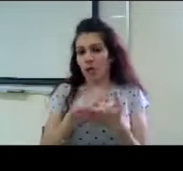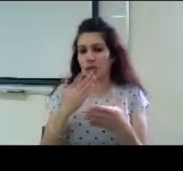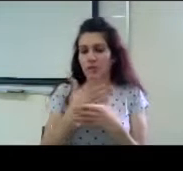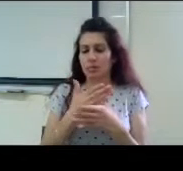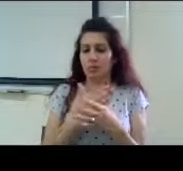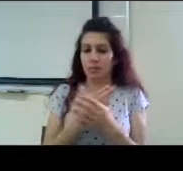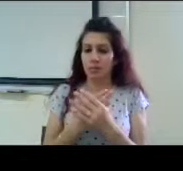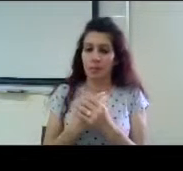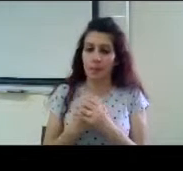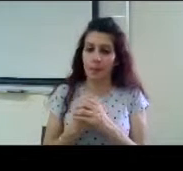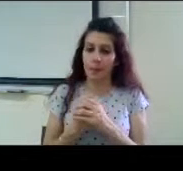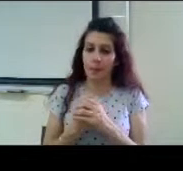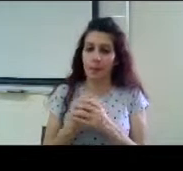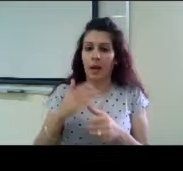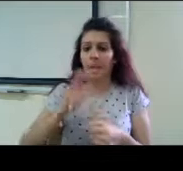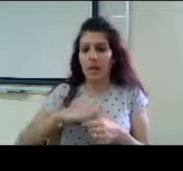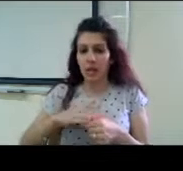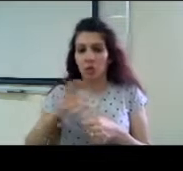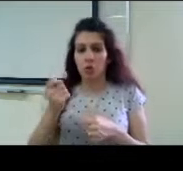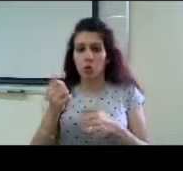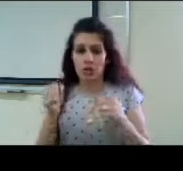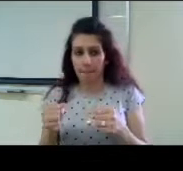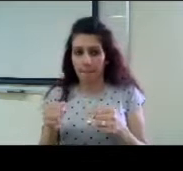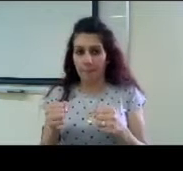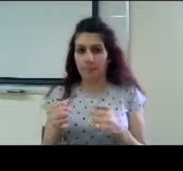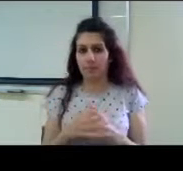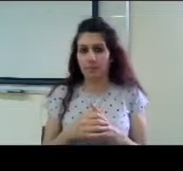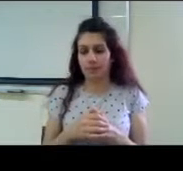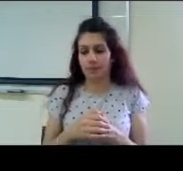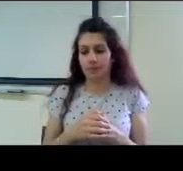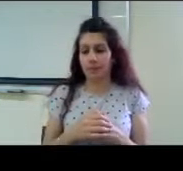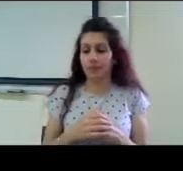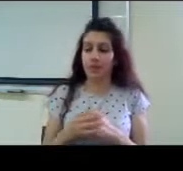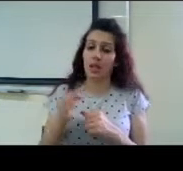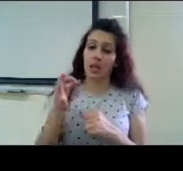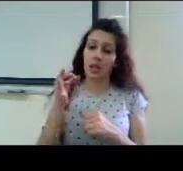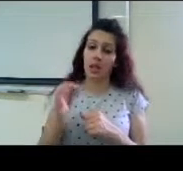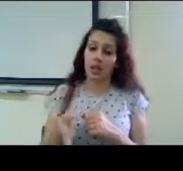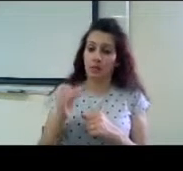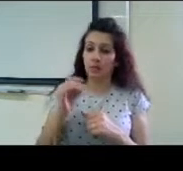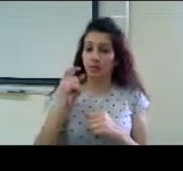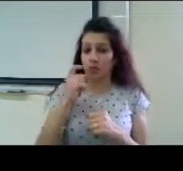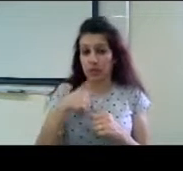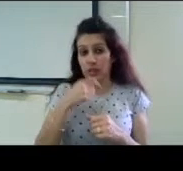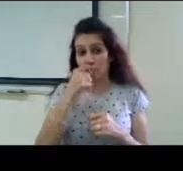its use our designs in general are oriented around context where there